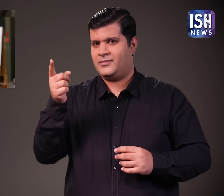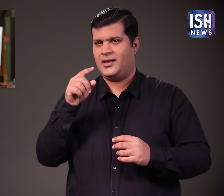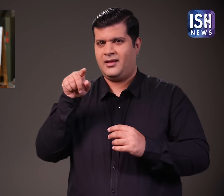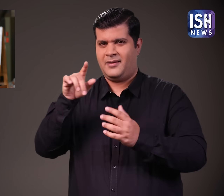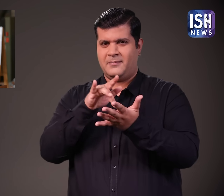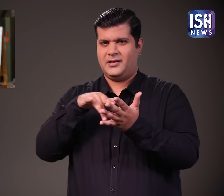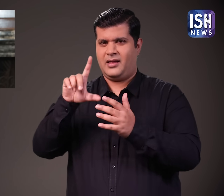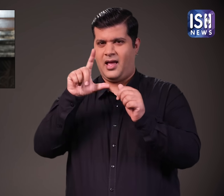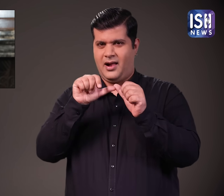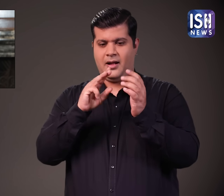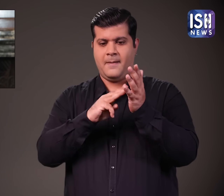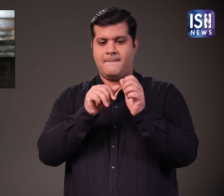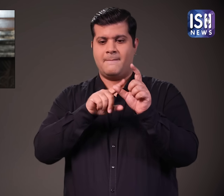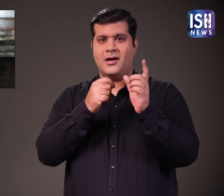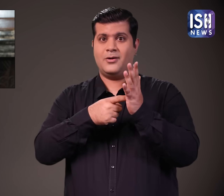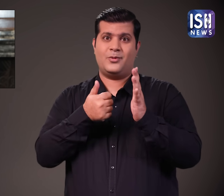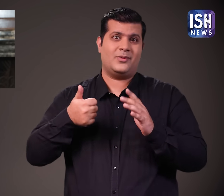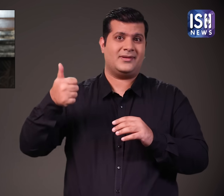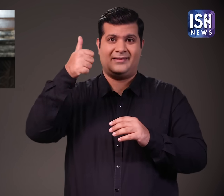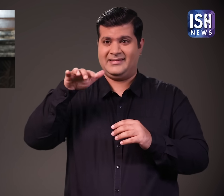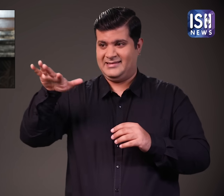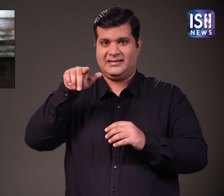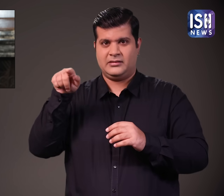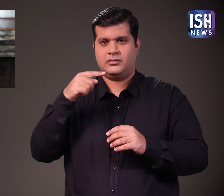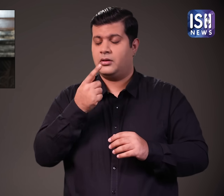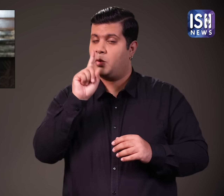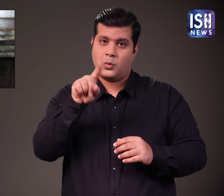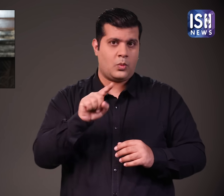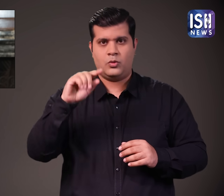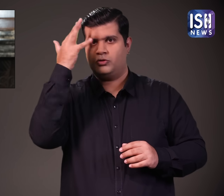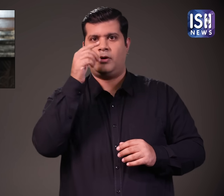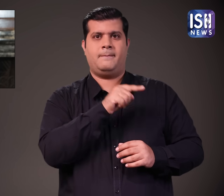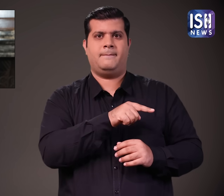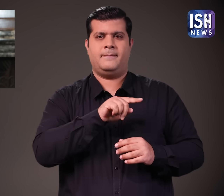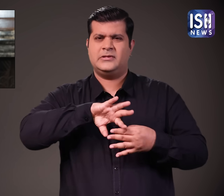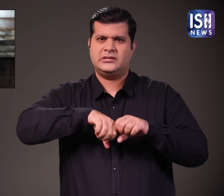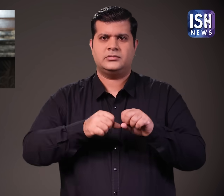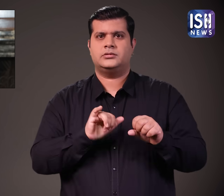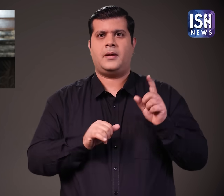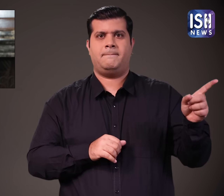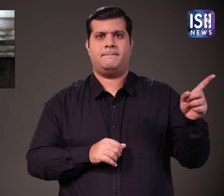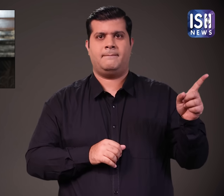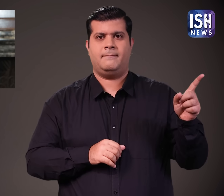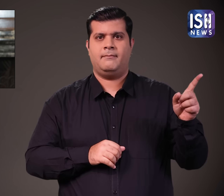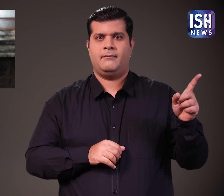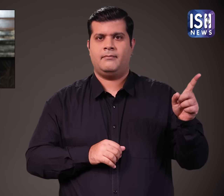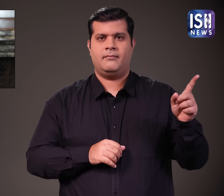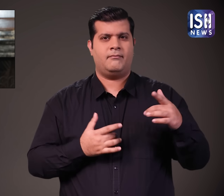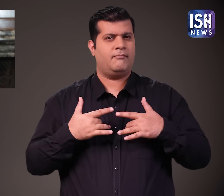LA Mayor Karen Bass criticized the raids ordered by Trump. A cut-throat apporach.